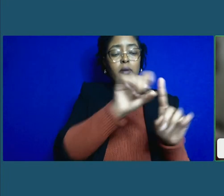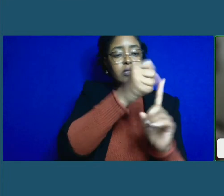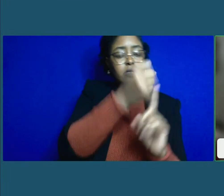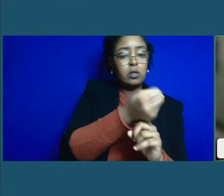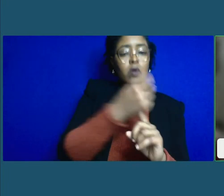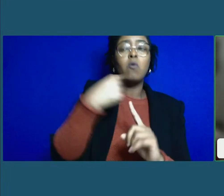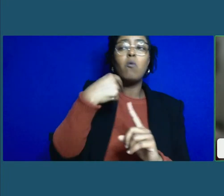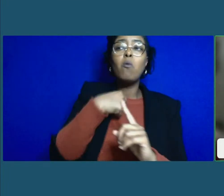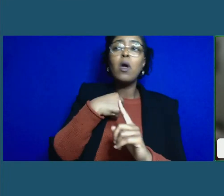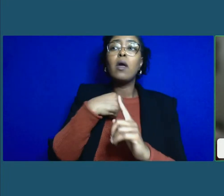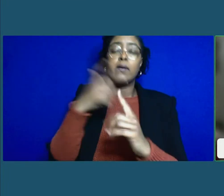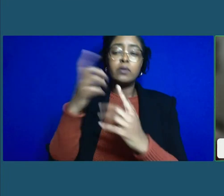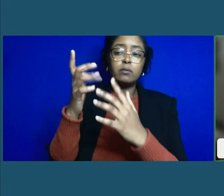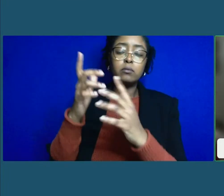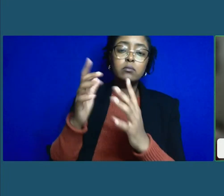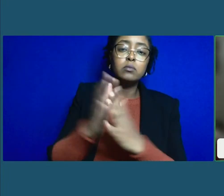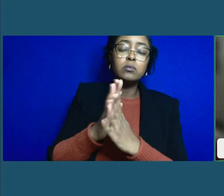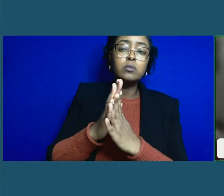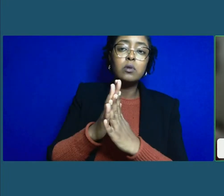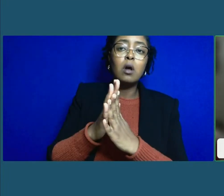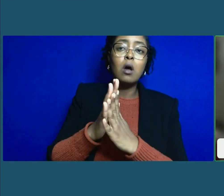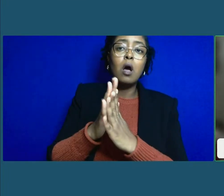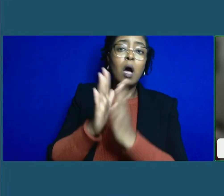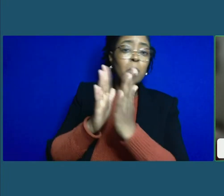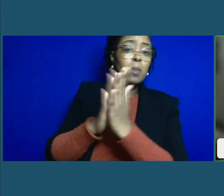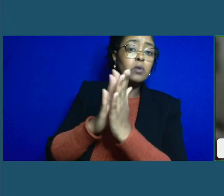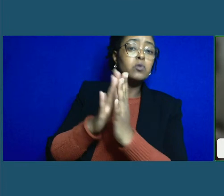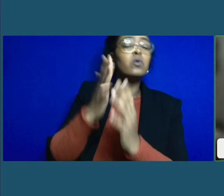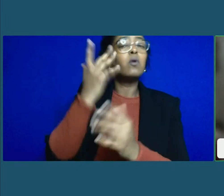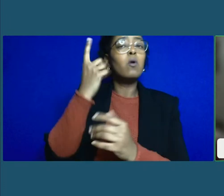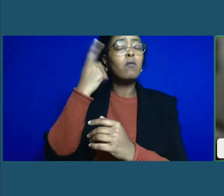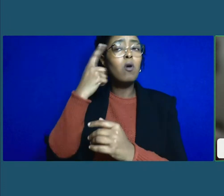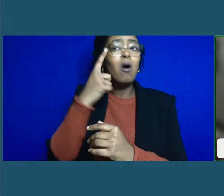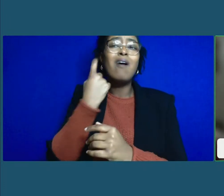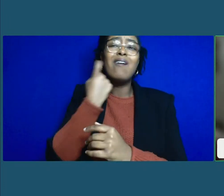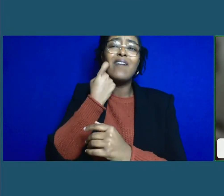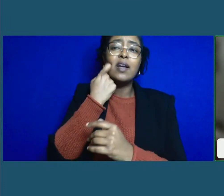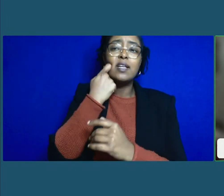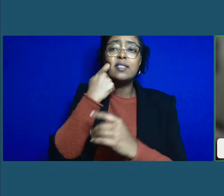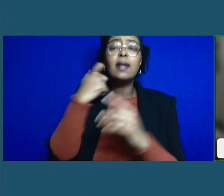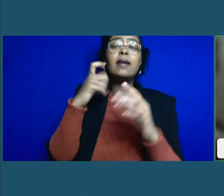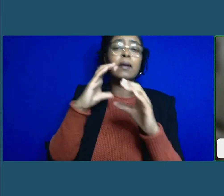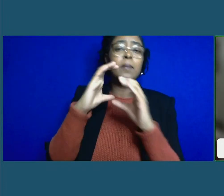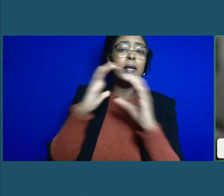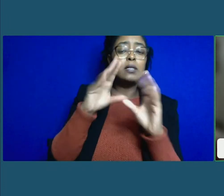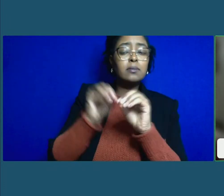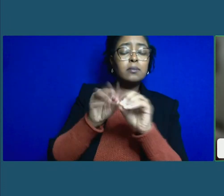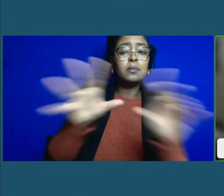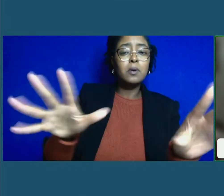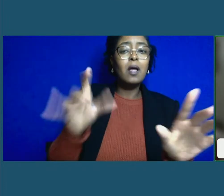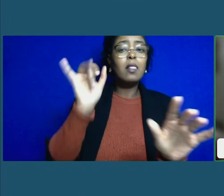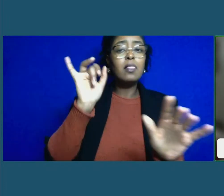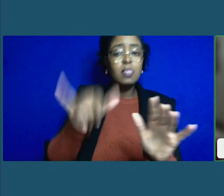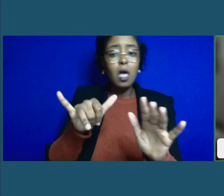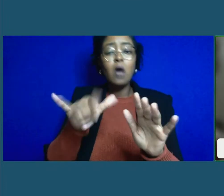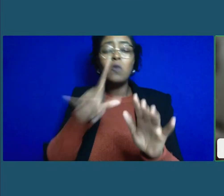gotta treat them treat them as such. And we applaud you and your most recent communication